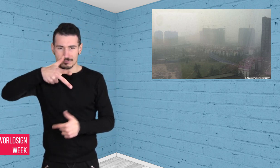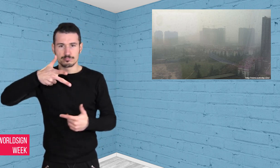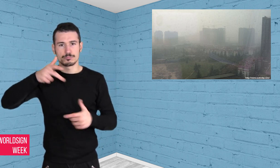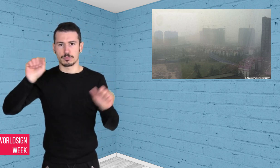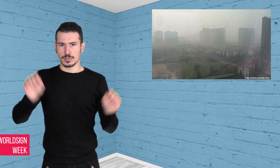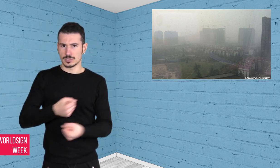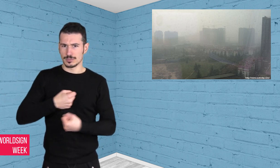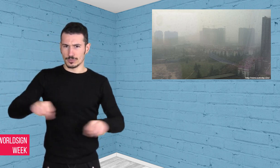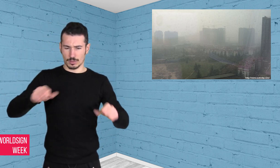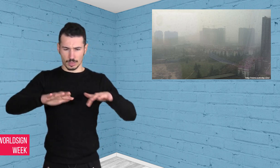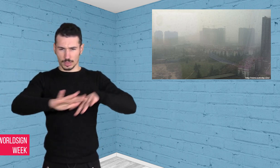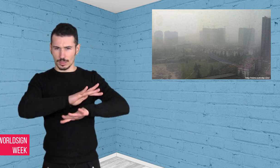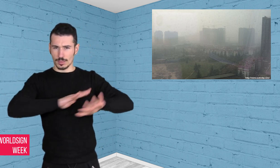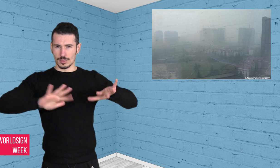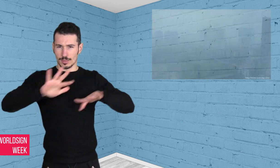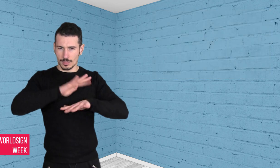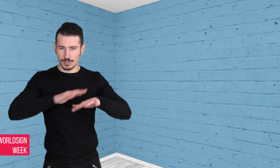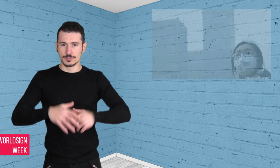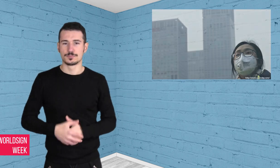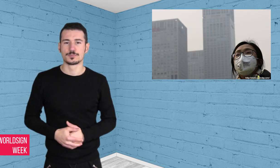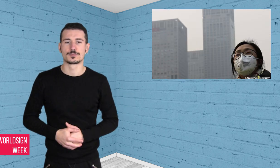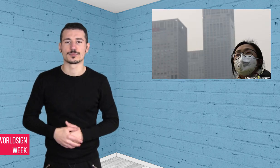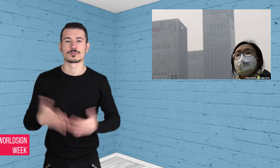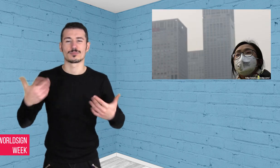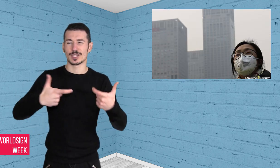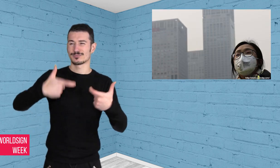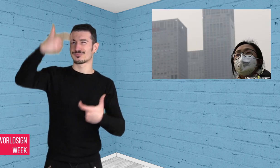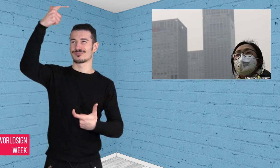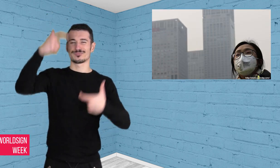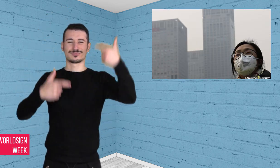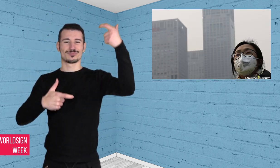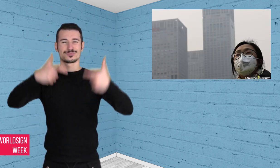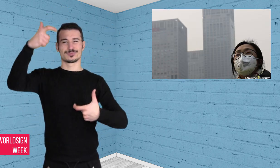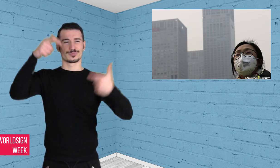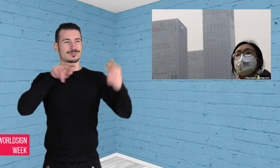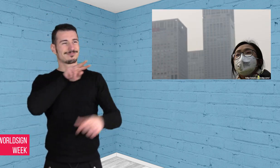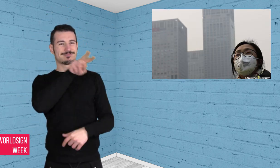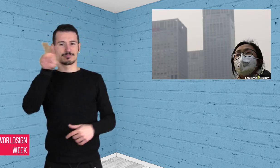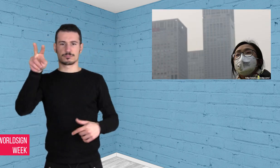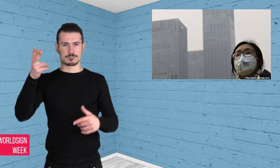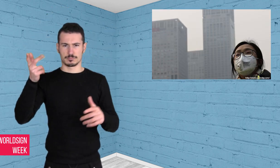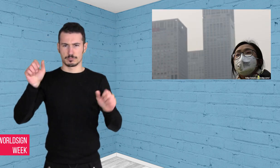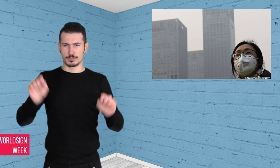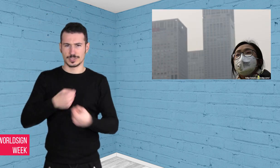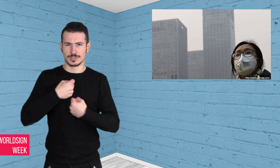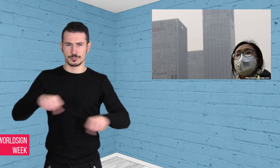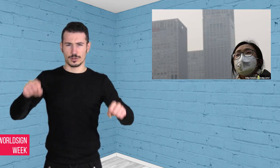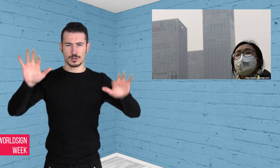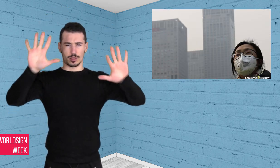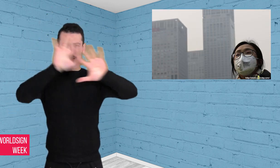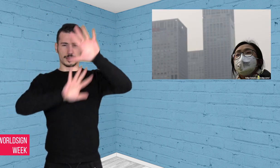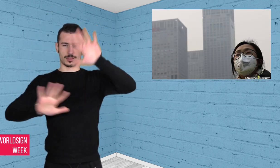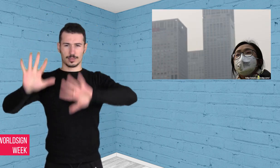When the smog hits cities, it is so heavily